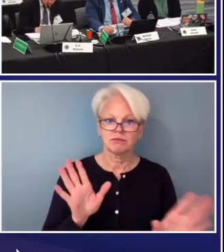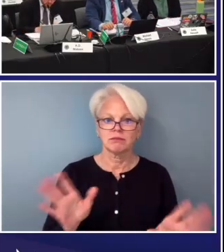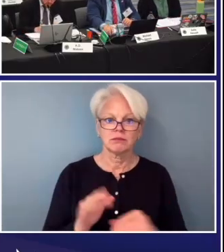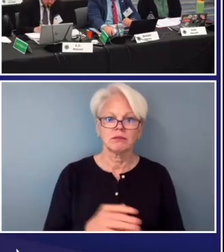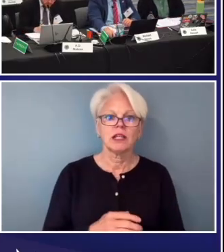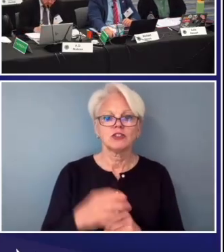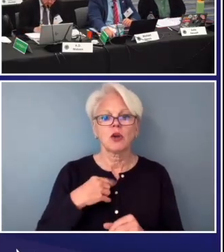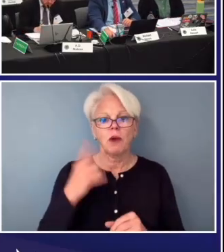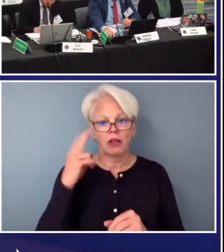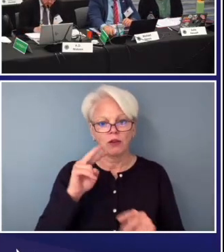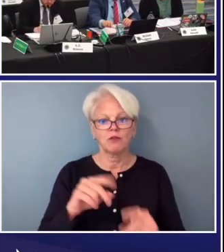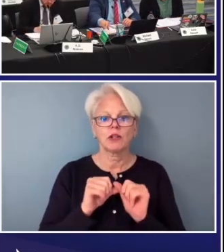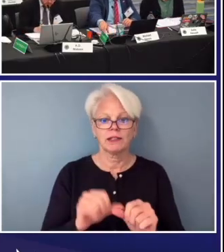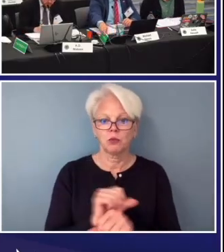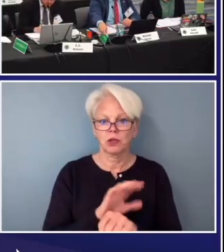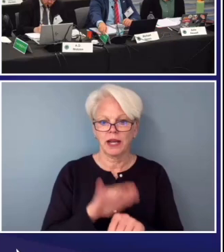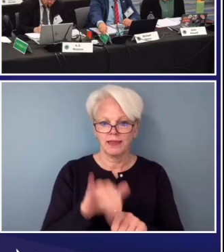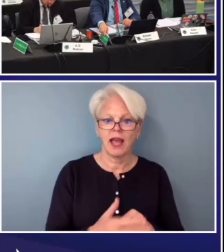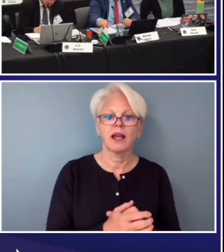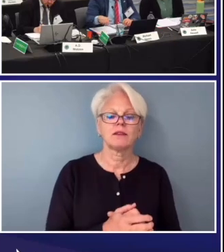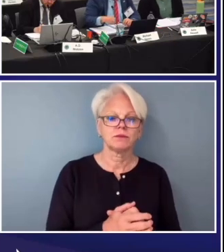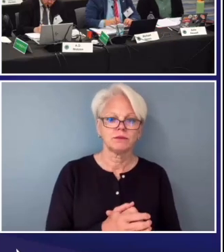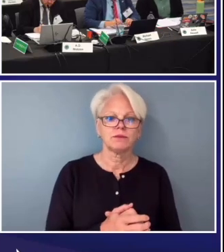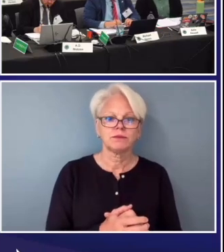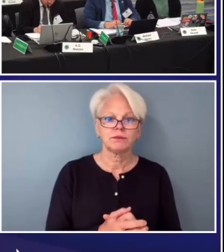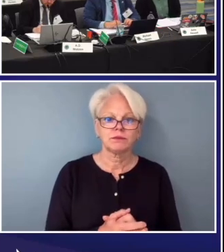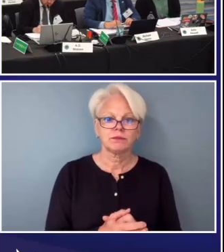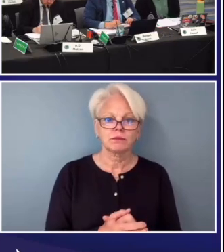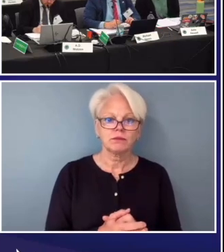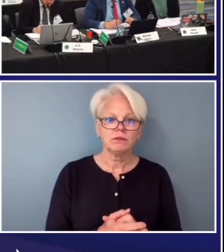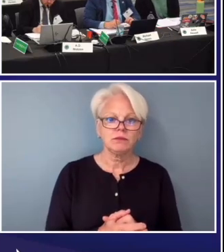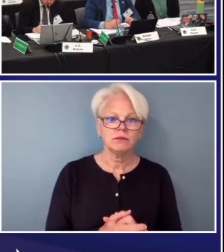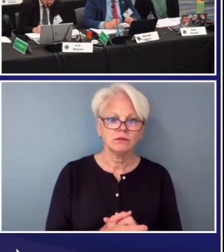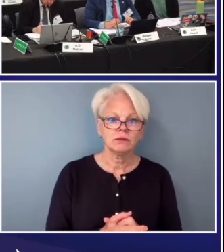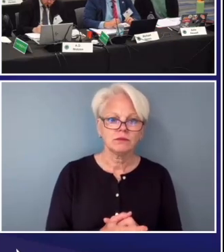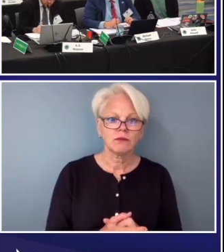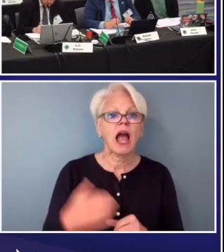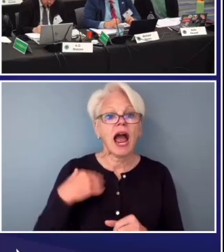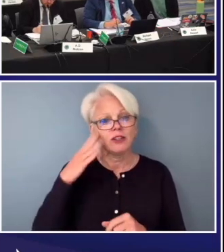Thank you, Mike. David, you have the floor. Thank you. I know now's not the time to debate this issue.